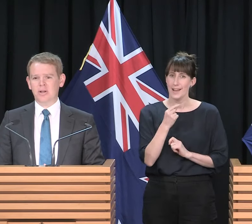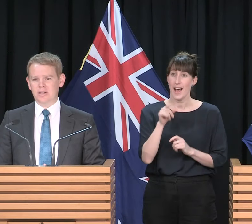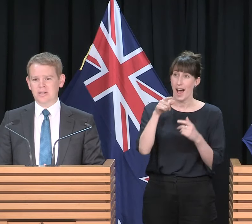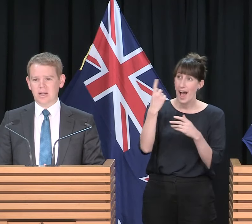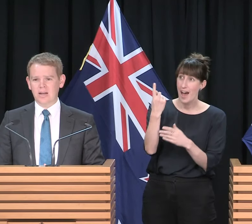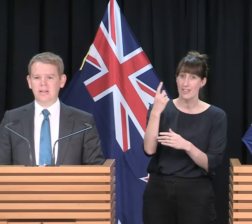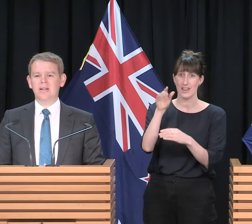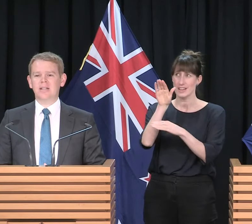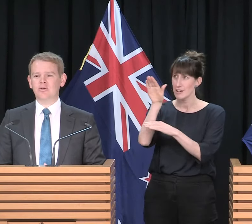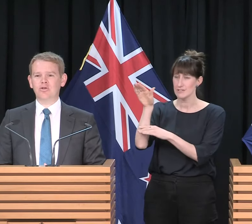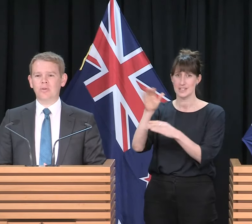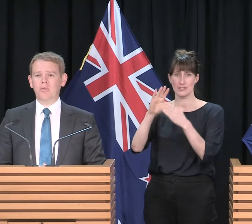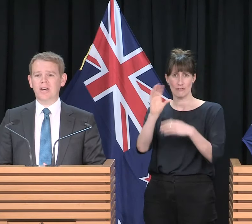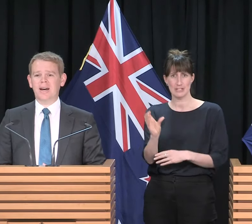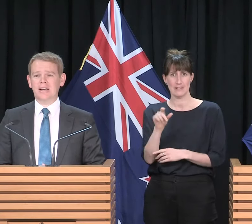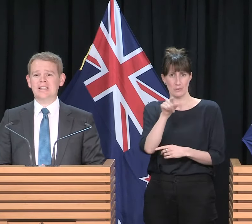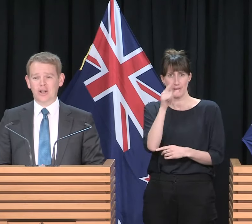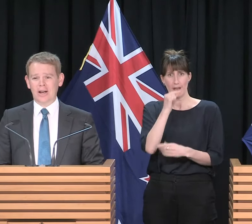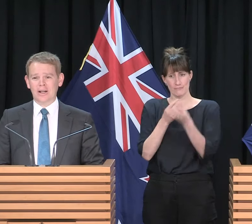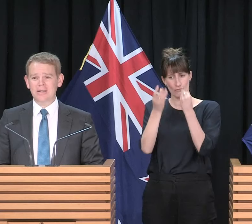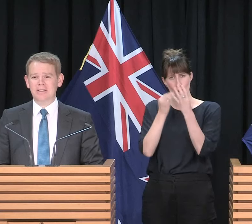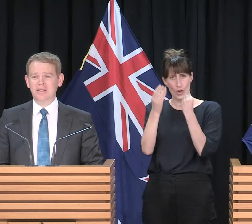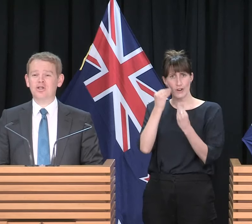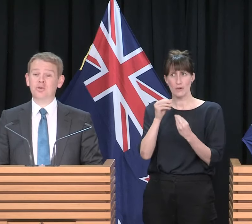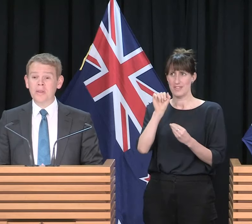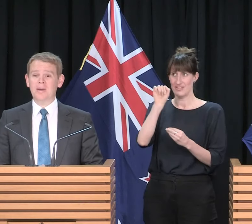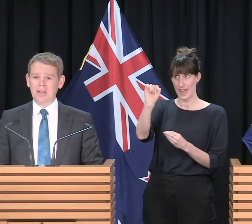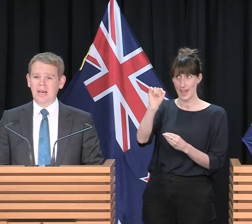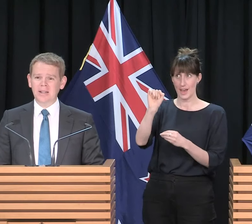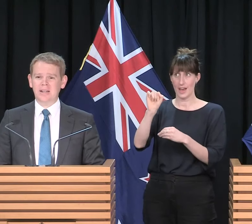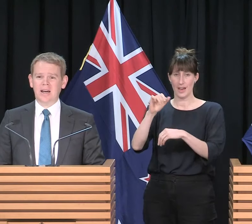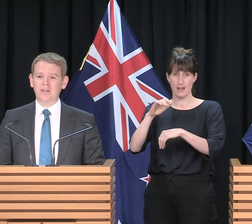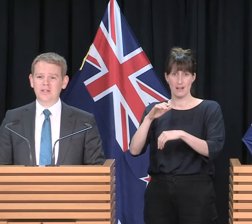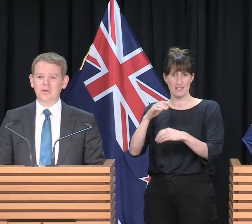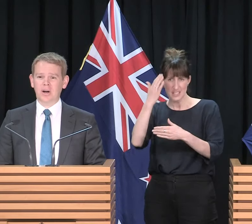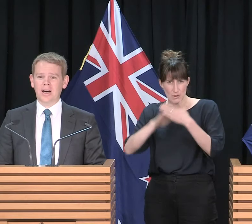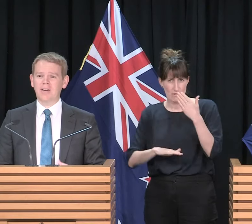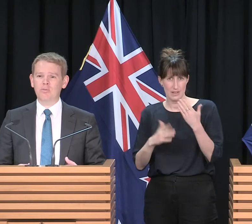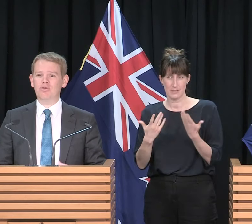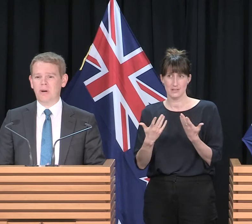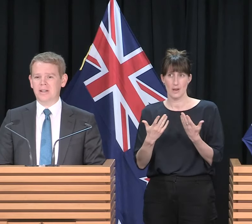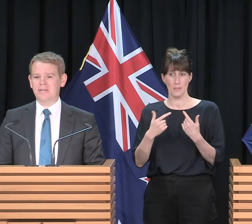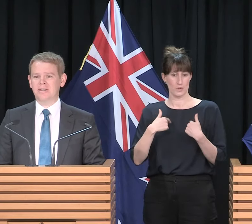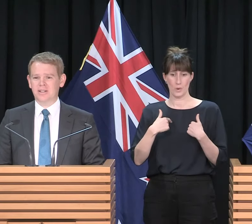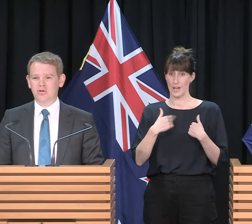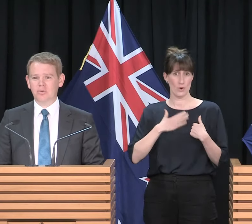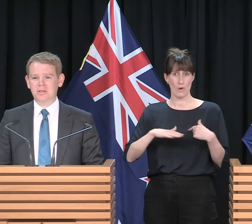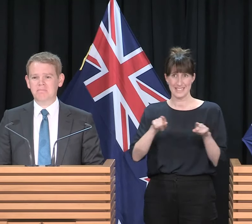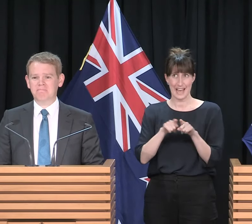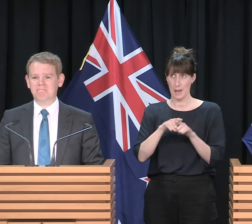team of 5 million. We're the envy of much of the rest of the world, and we